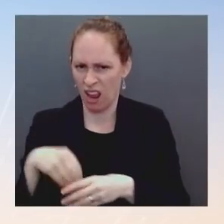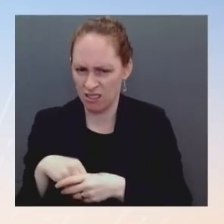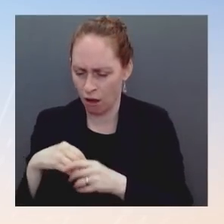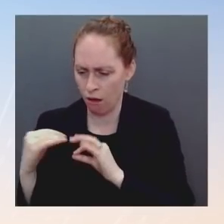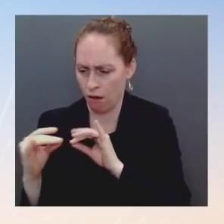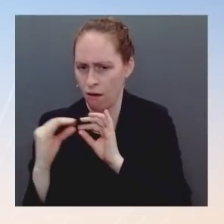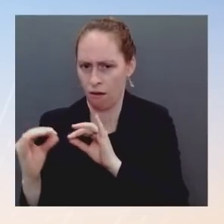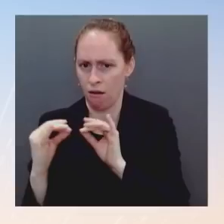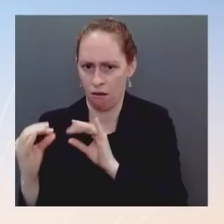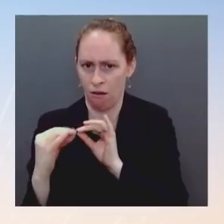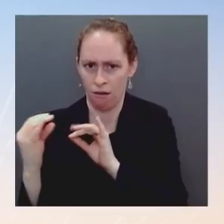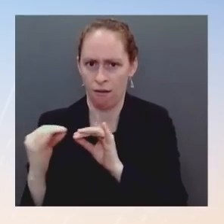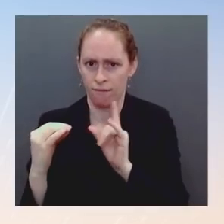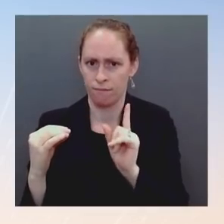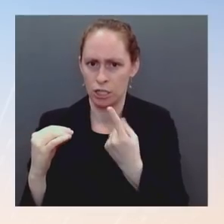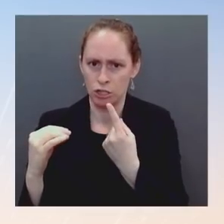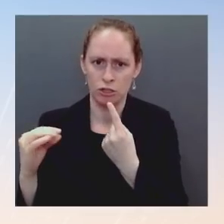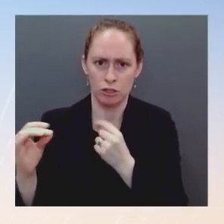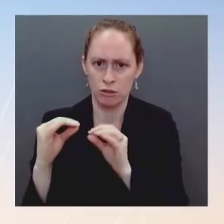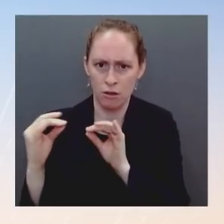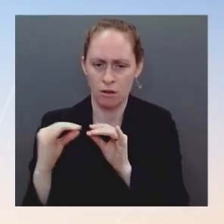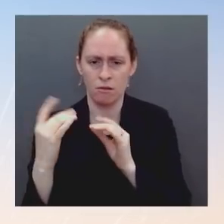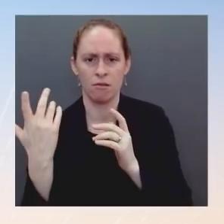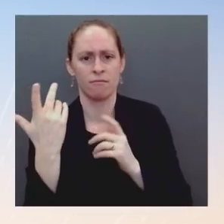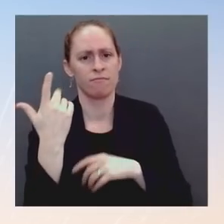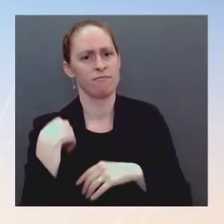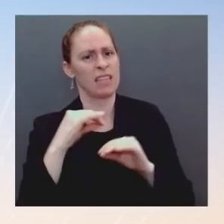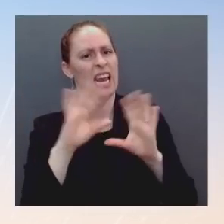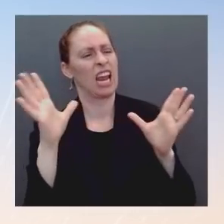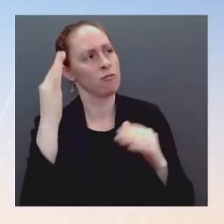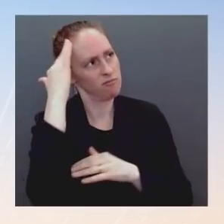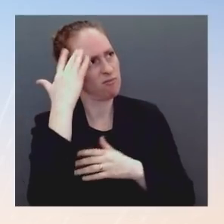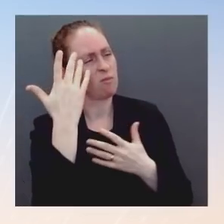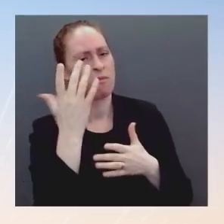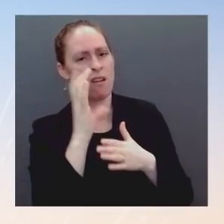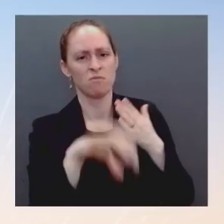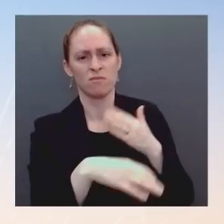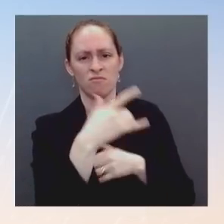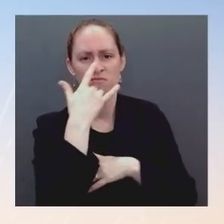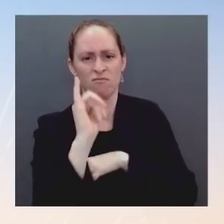Our view is that sanctions can be an effective tool of deterrence, and the deepening selloff in Russian markets